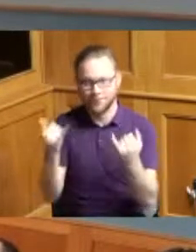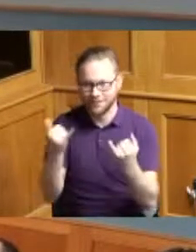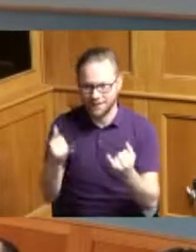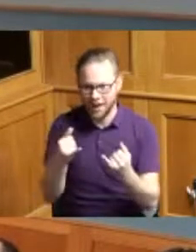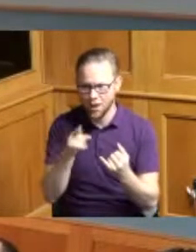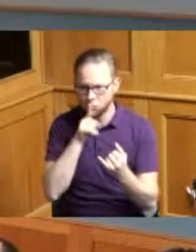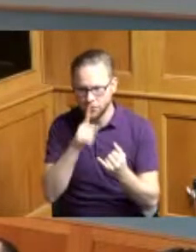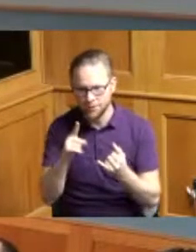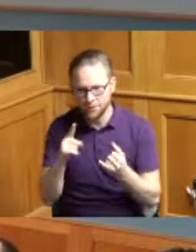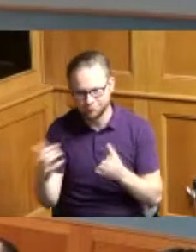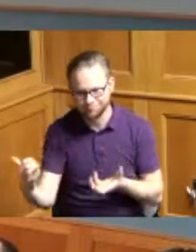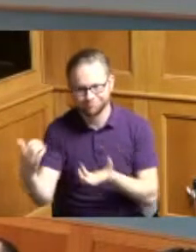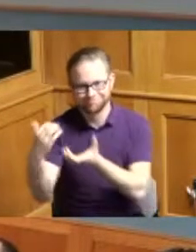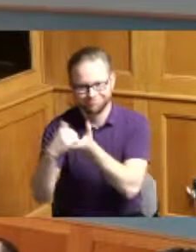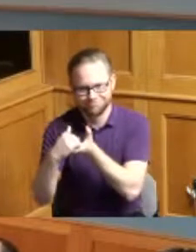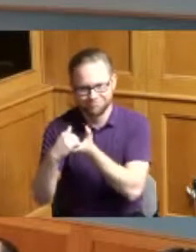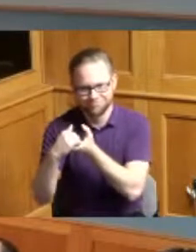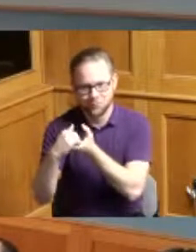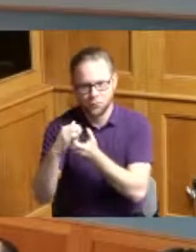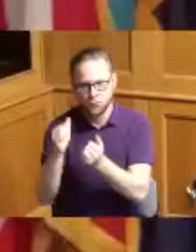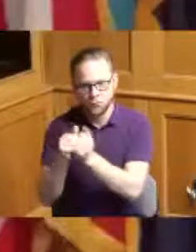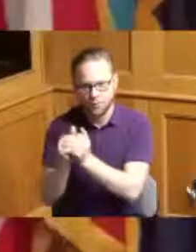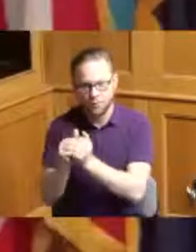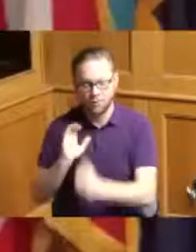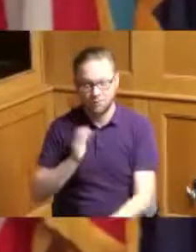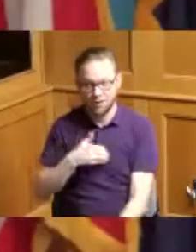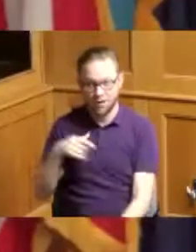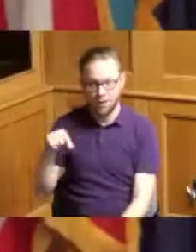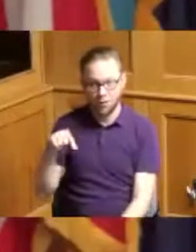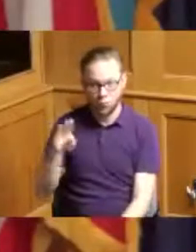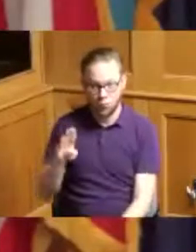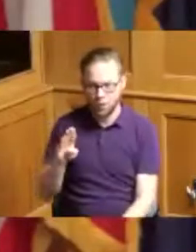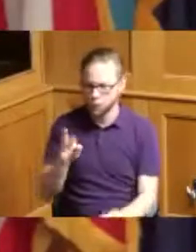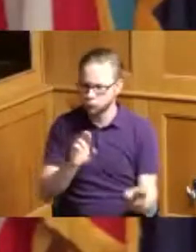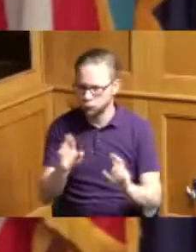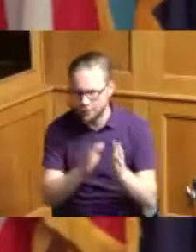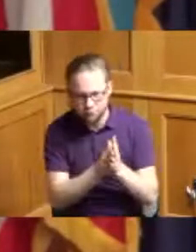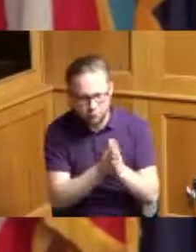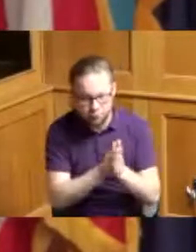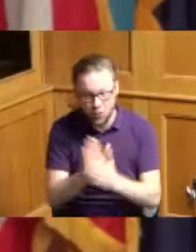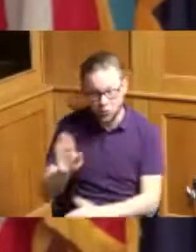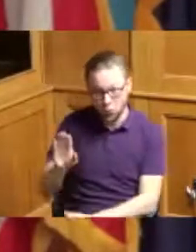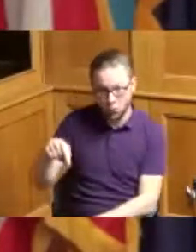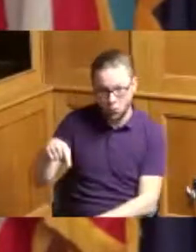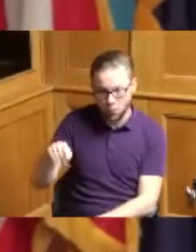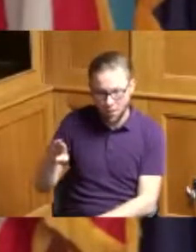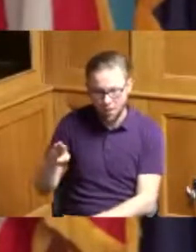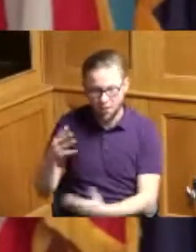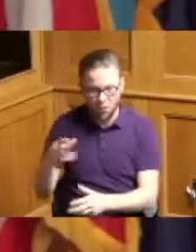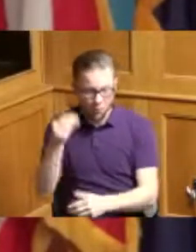and our quarterback is ready to go and your quarterback told our quarterback let's win it it's